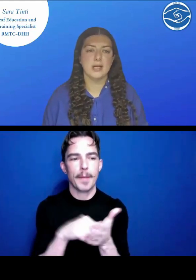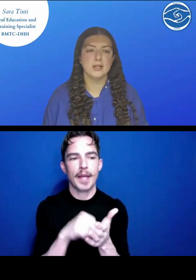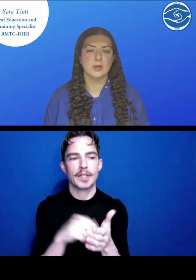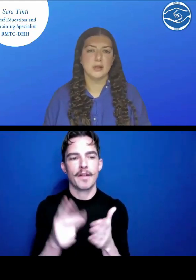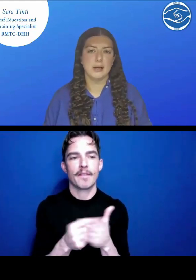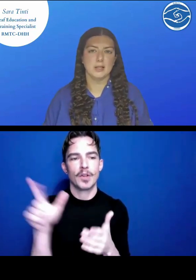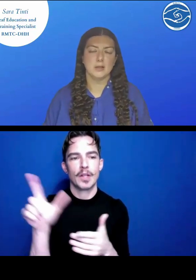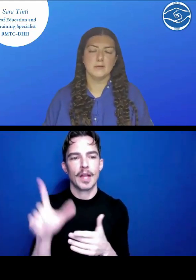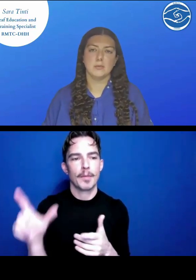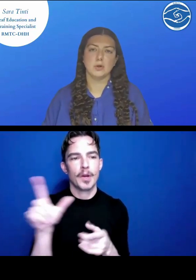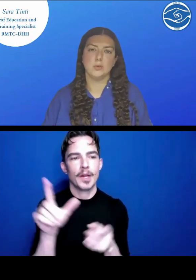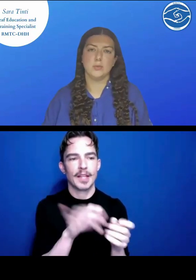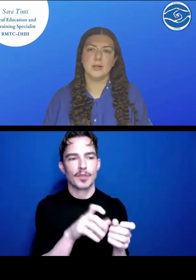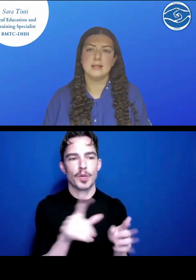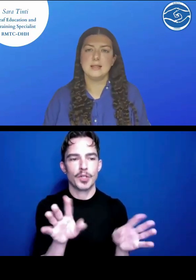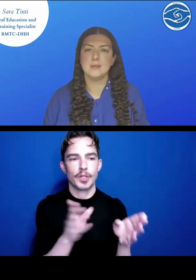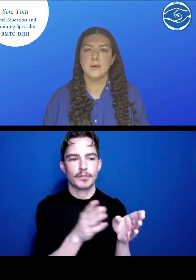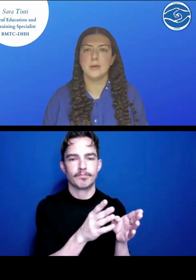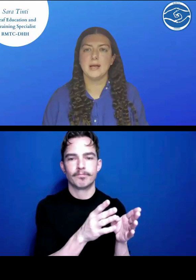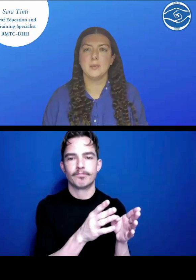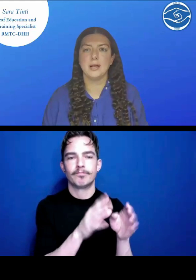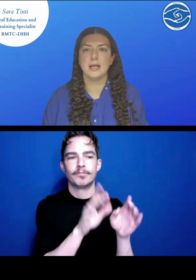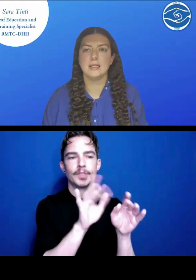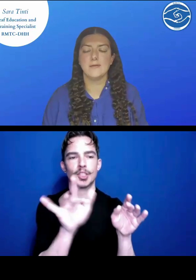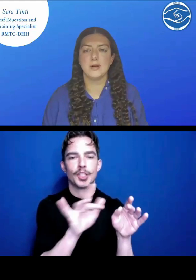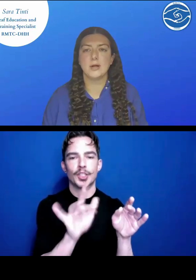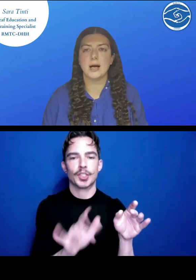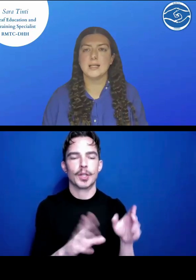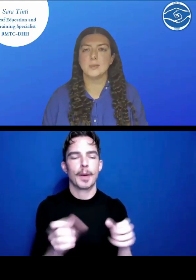those pages where you can get to from multiple places, but we made it pretty easy for you guys.